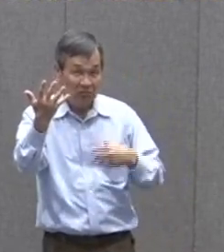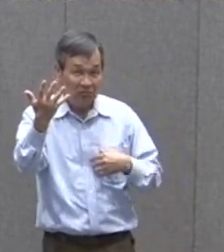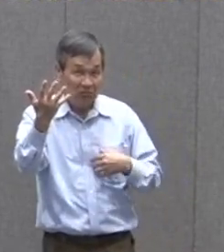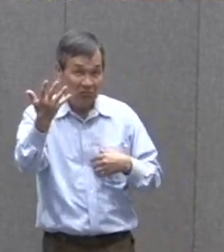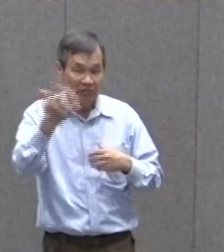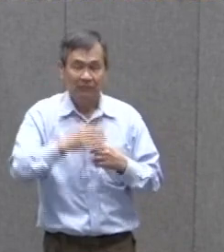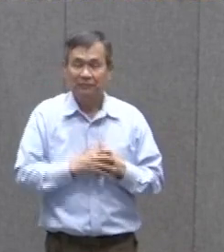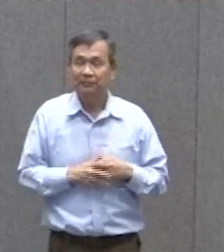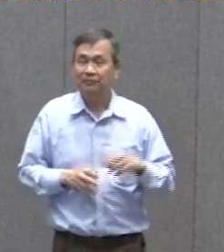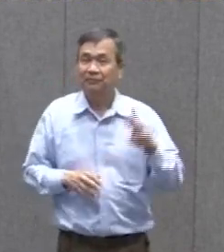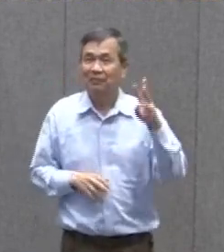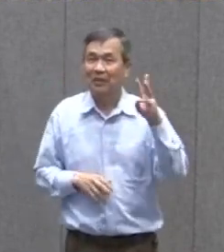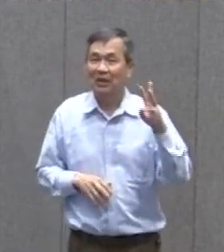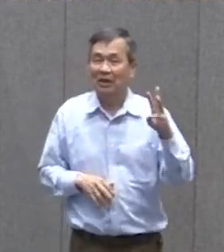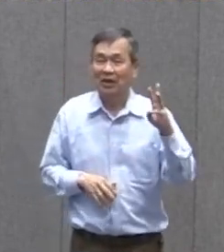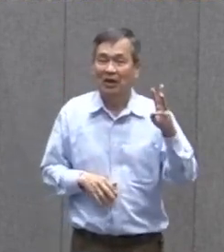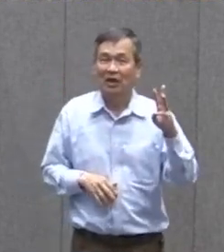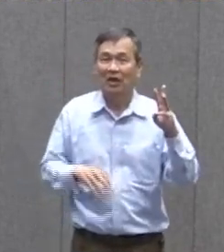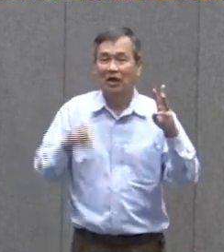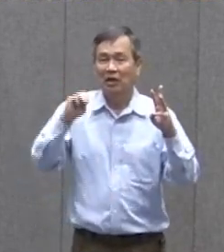Six bowls of mush.